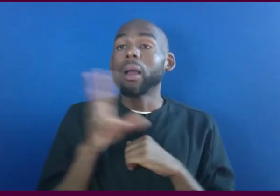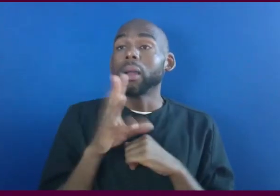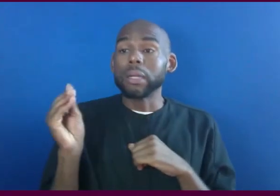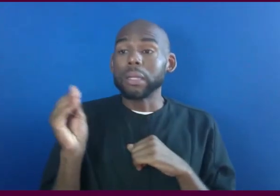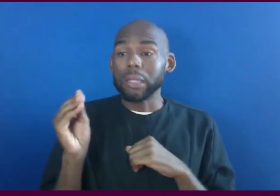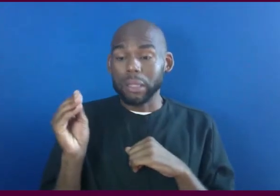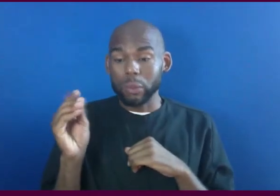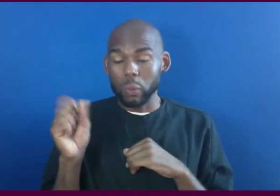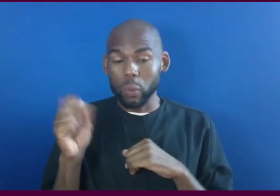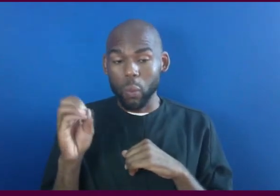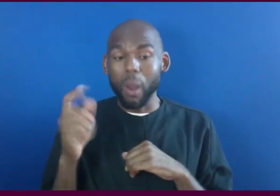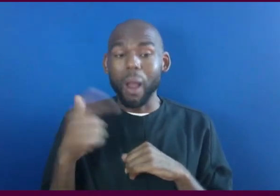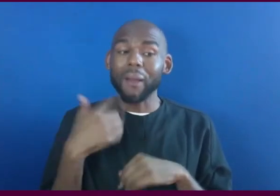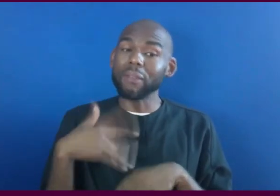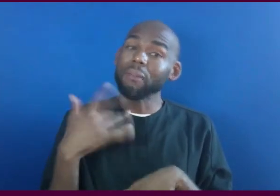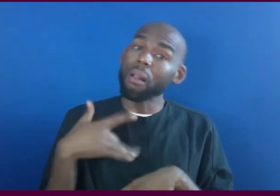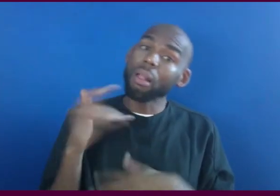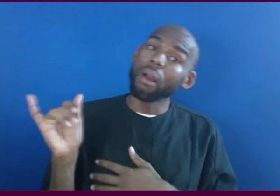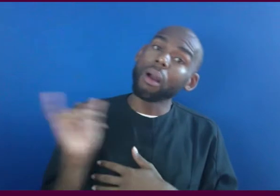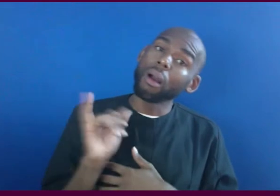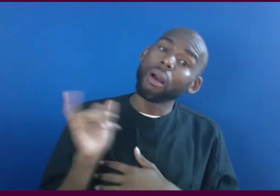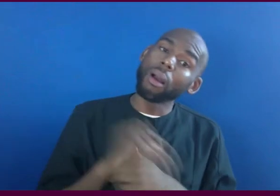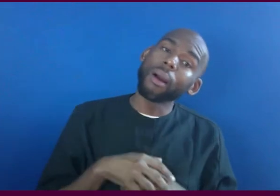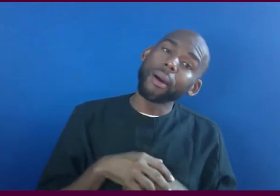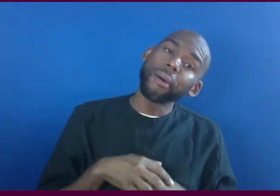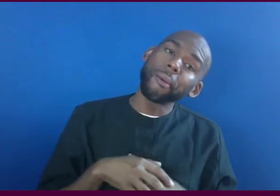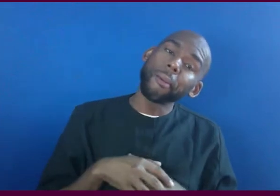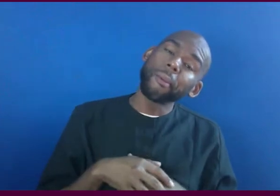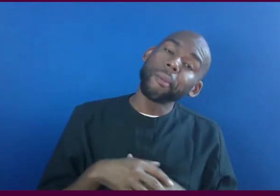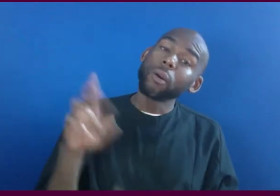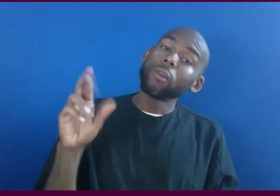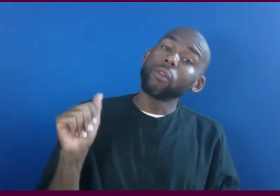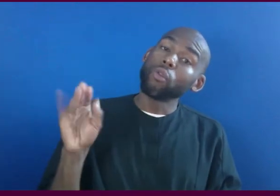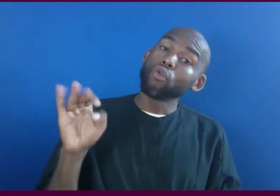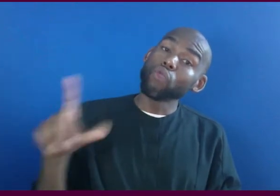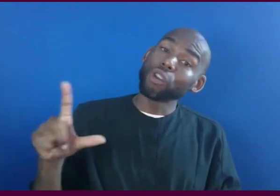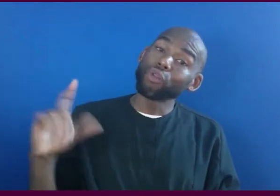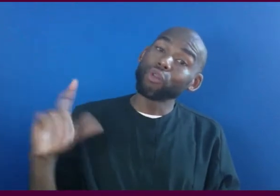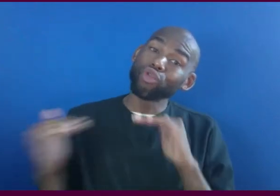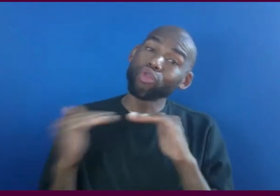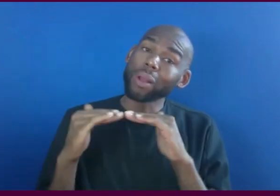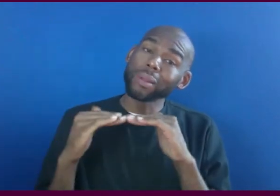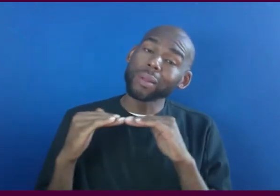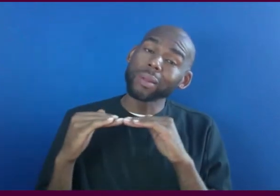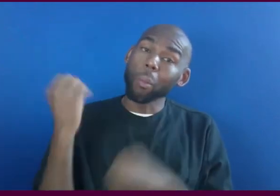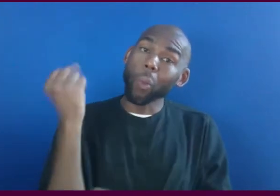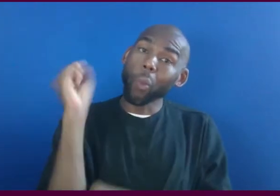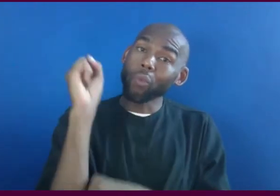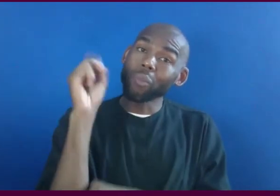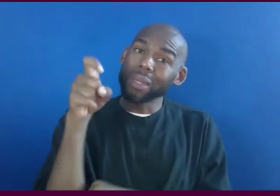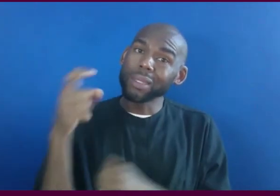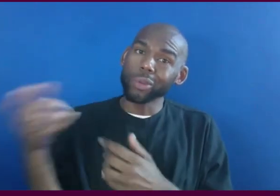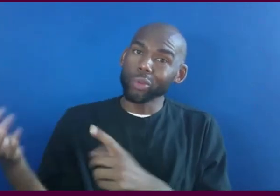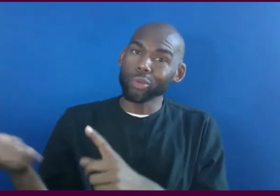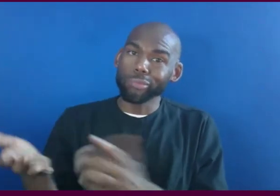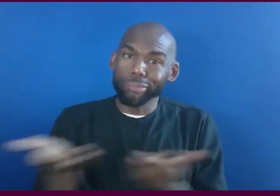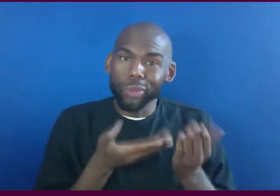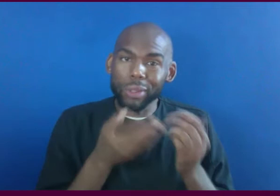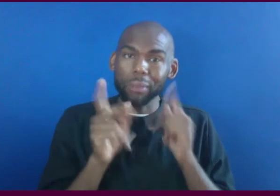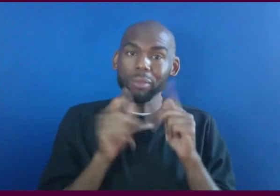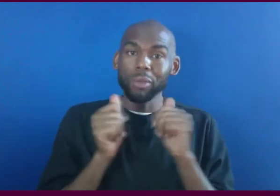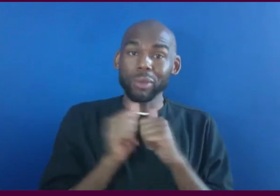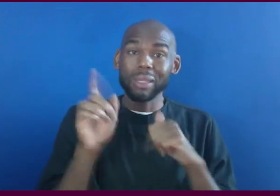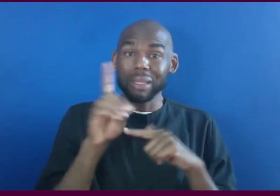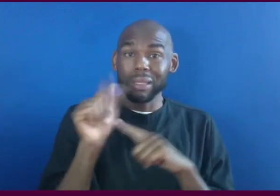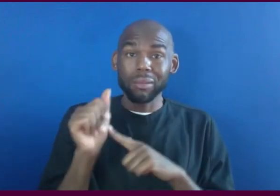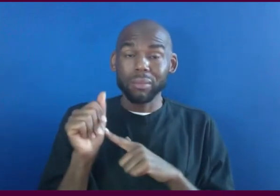And so I feel like where racial justice movement really needs to bring people with disabilities,